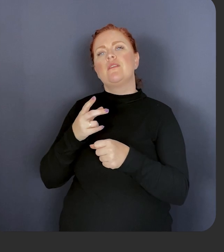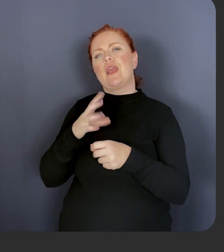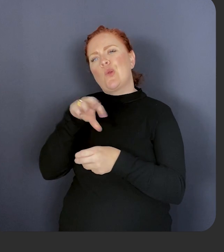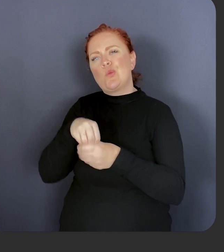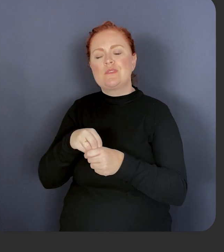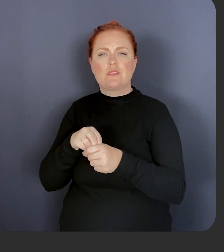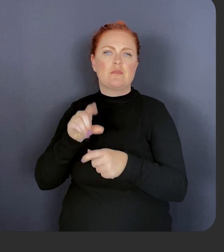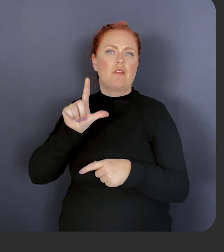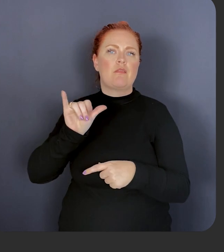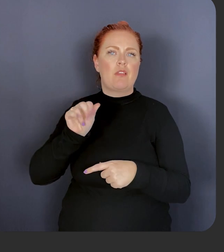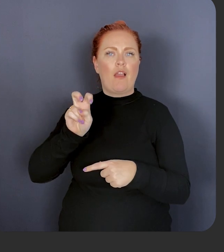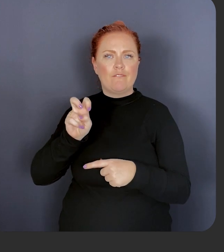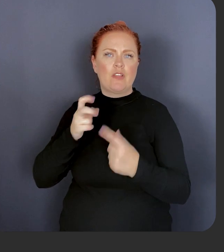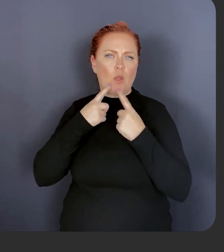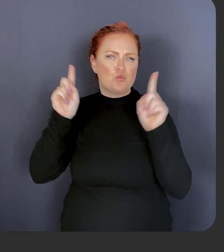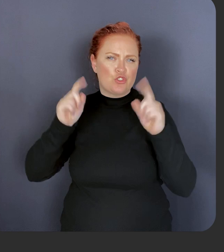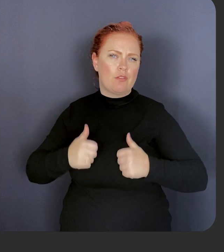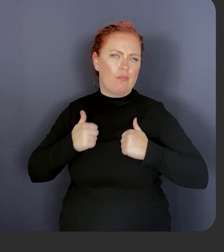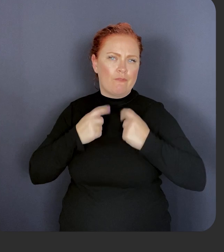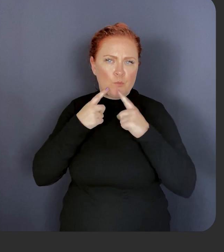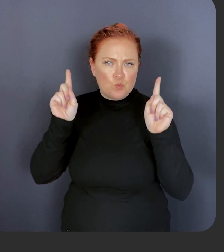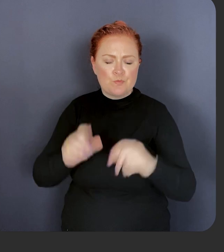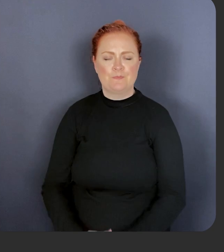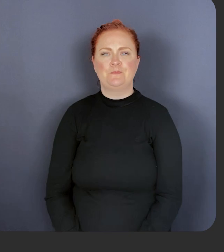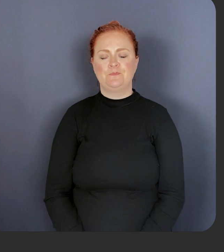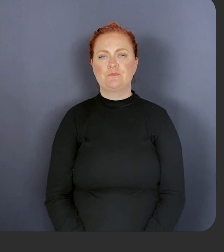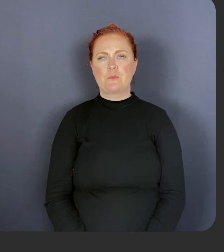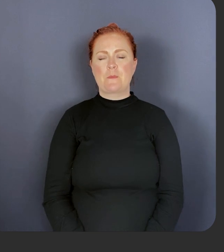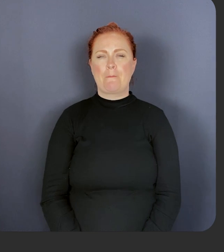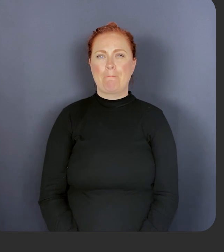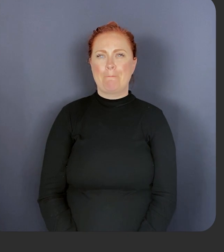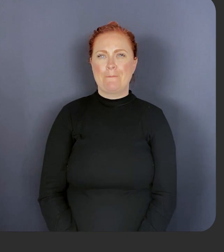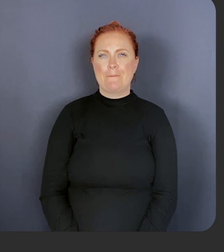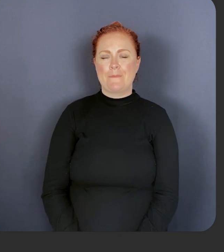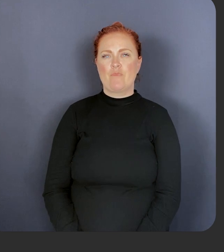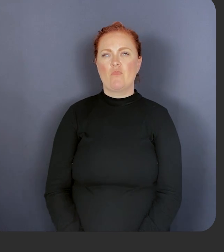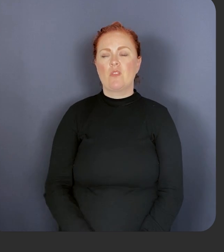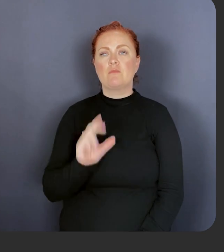that LiveAnnouncer added. So let's see.